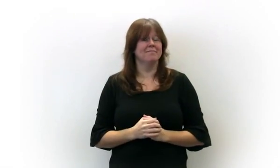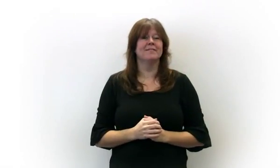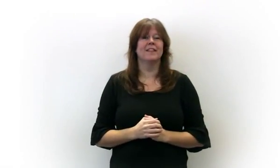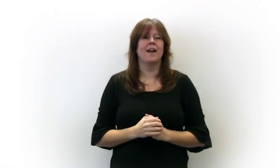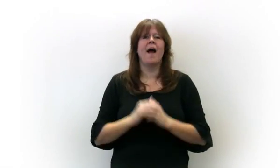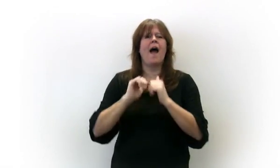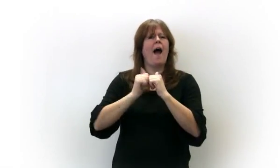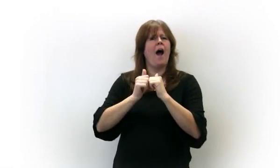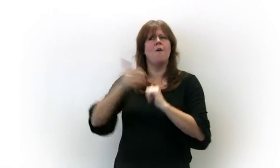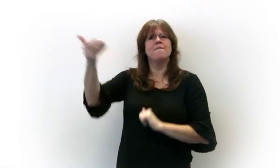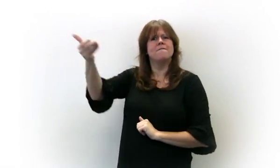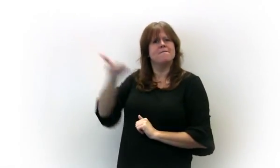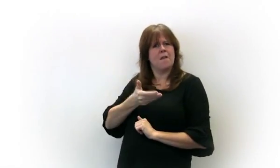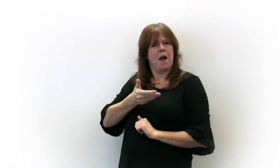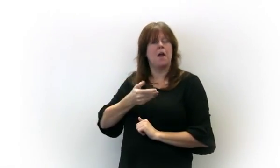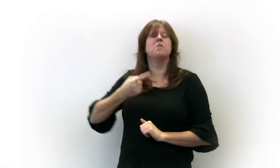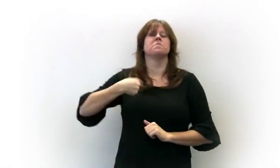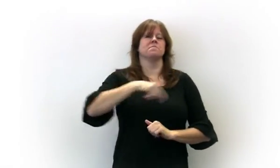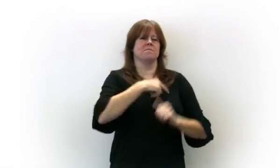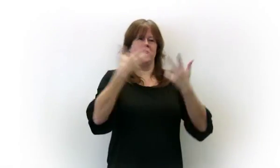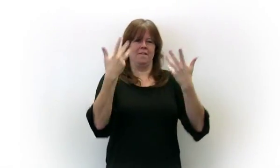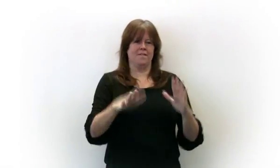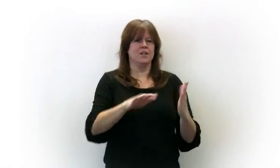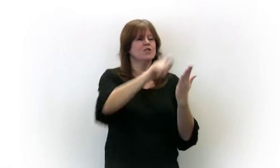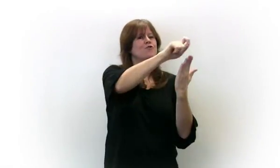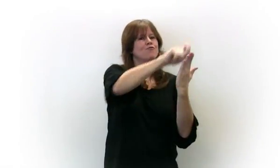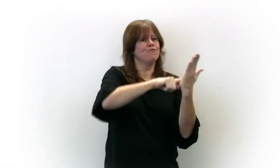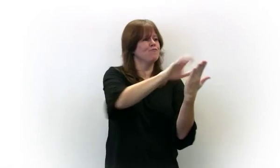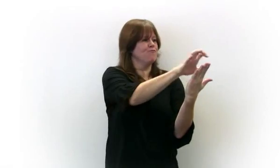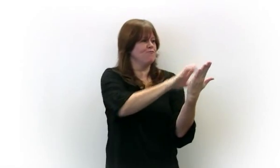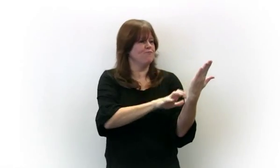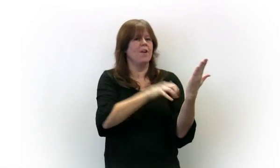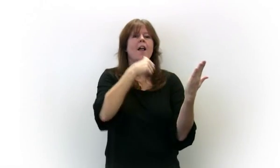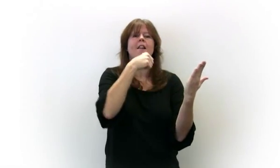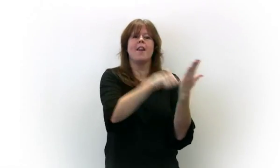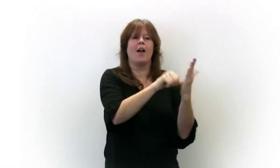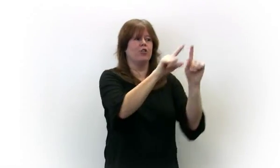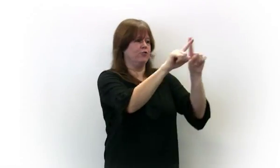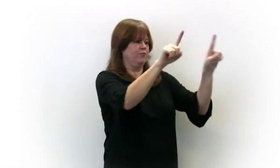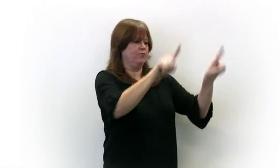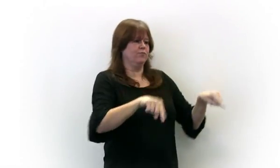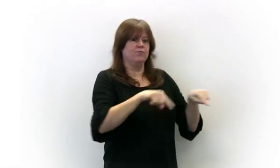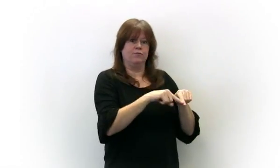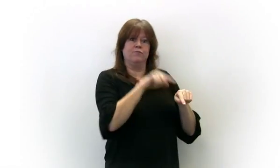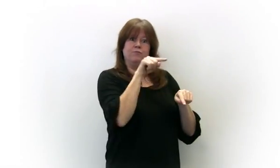We have written a sample letter to act as a guide.